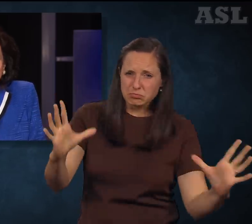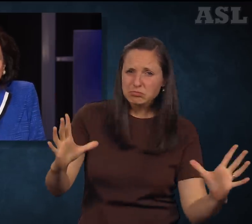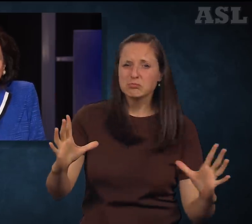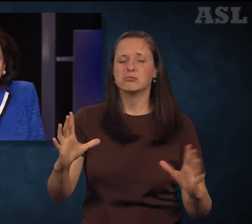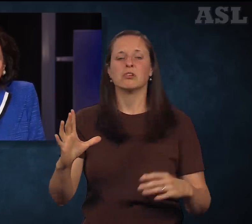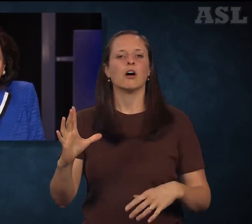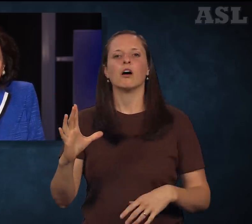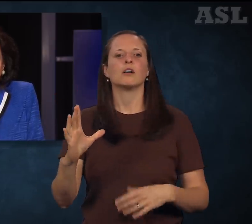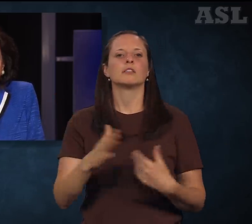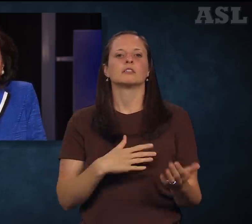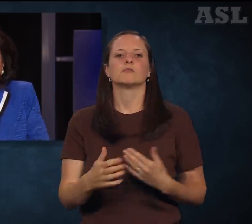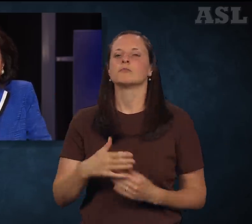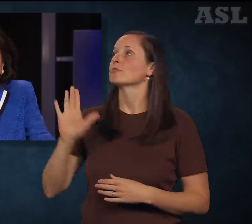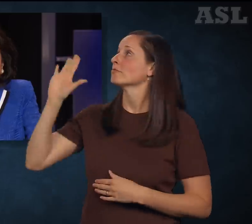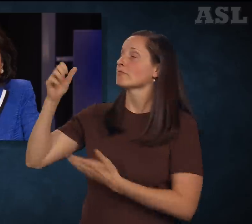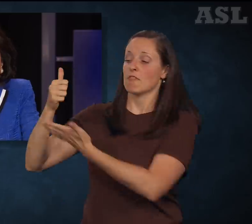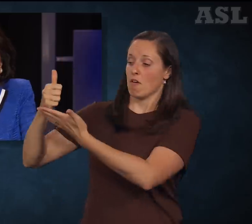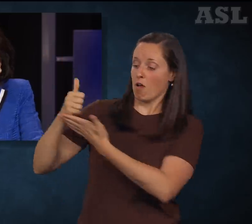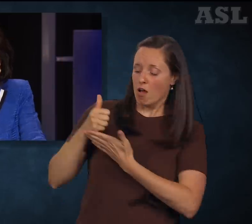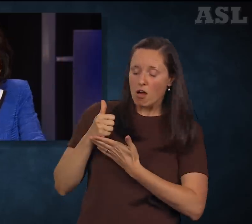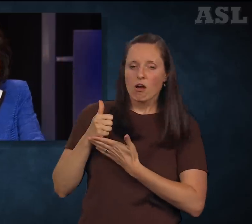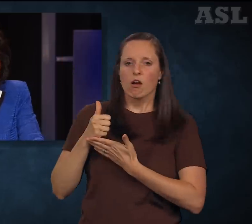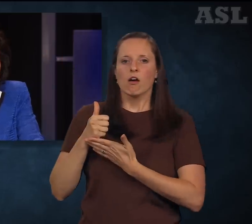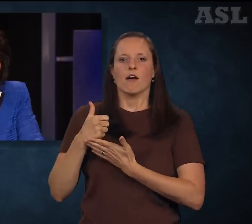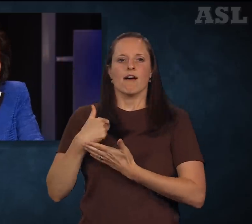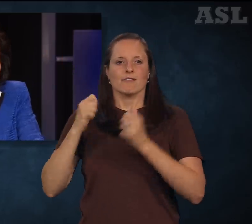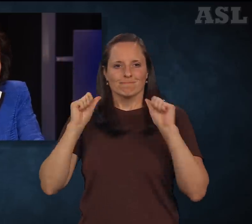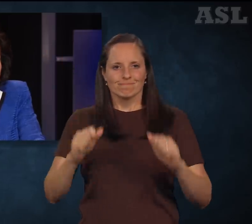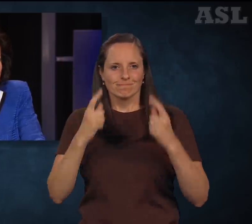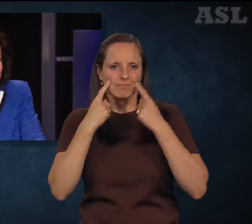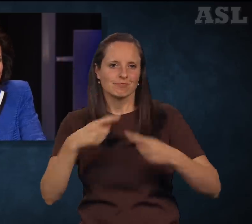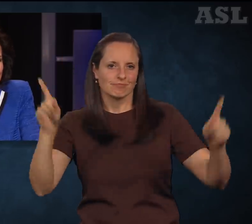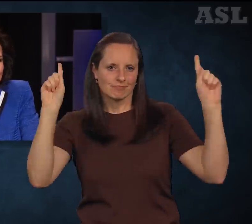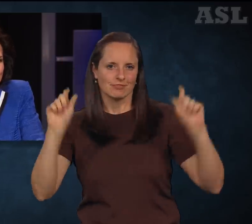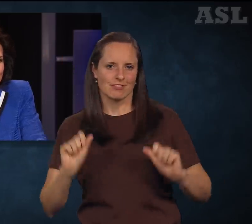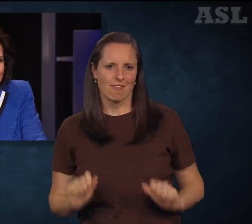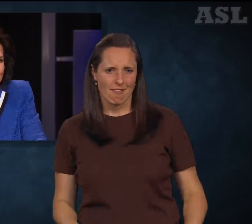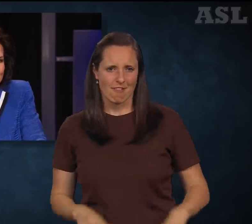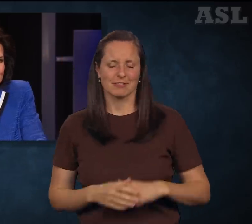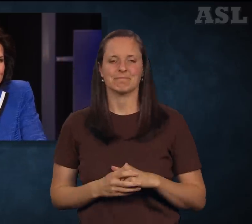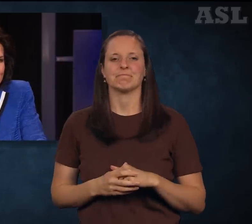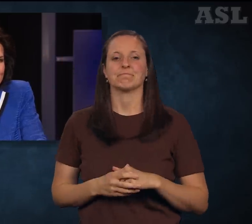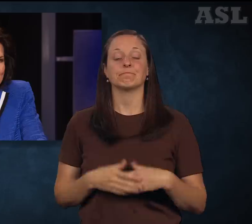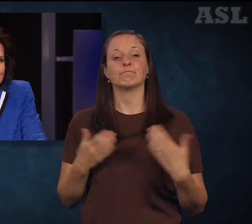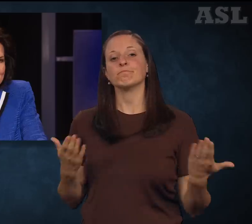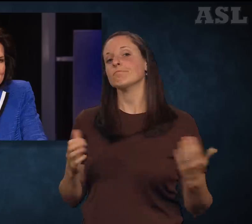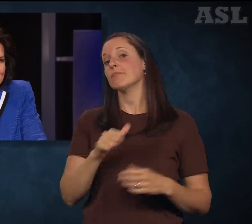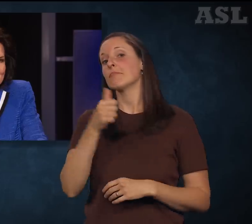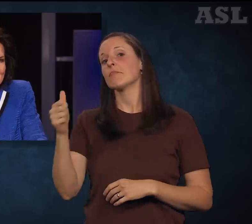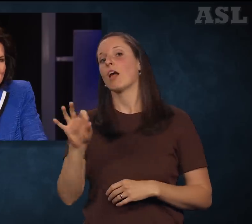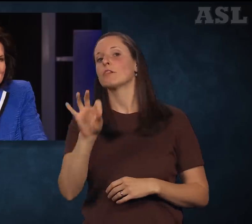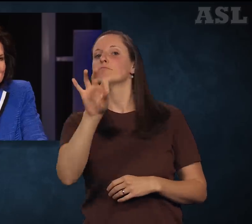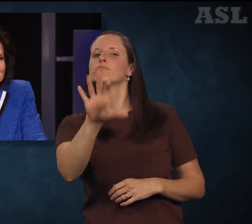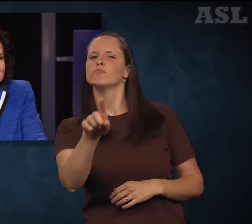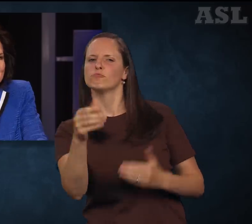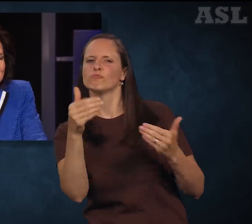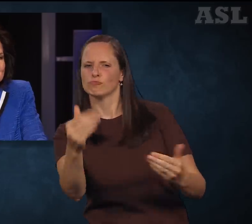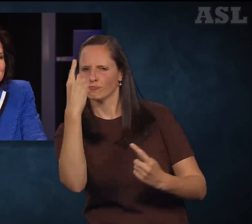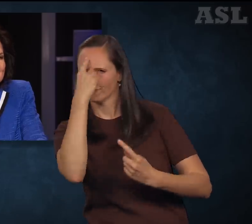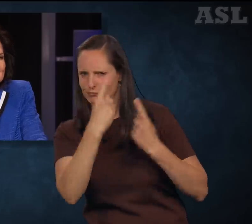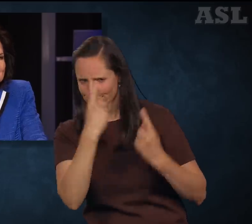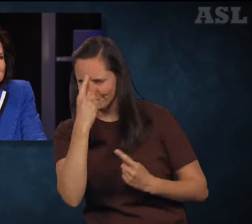THIS!"